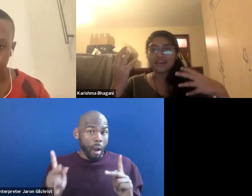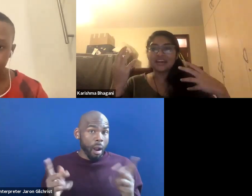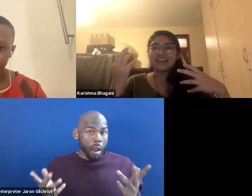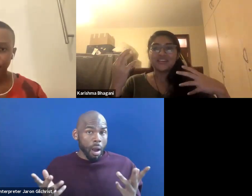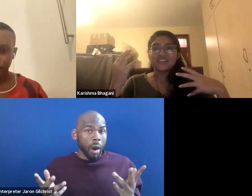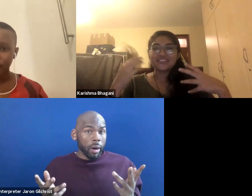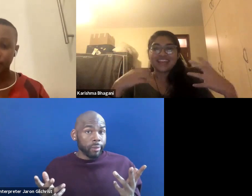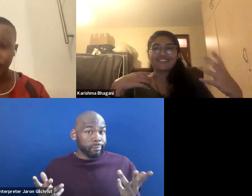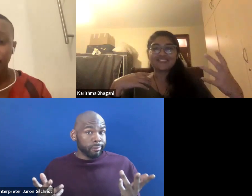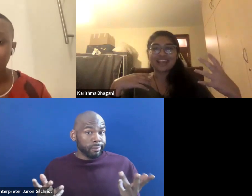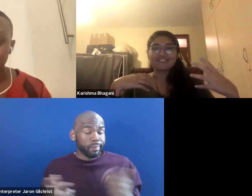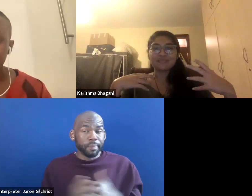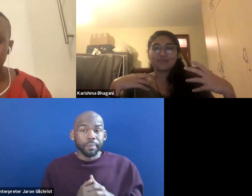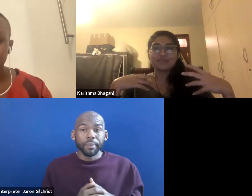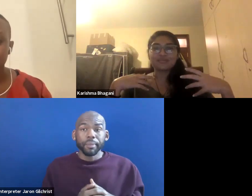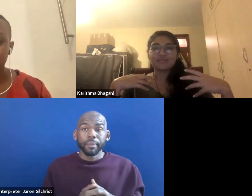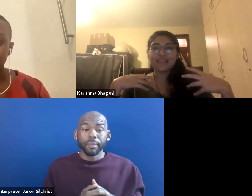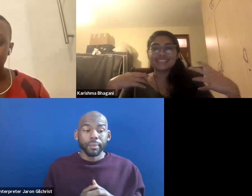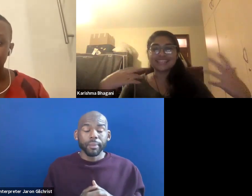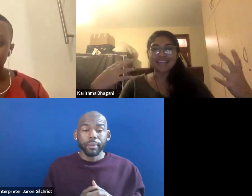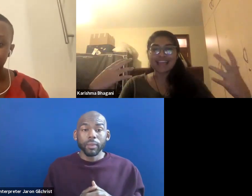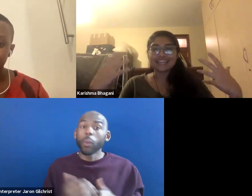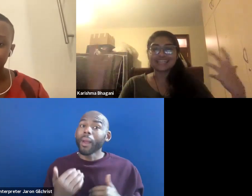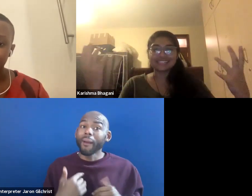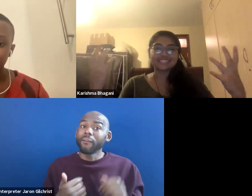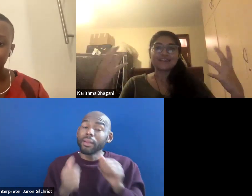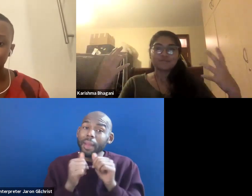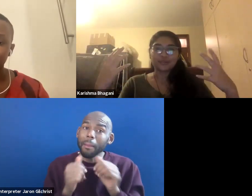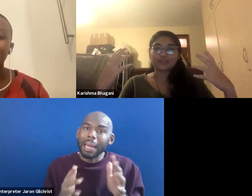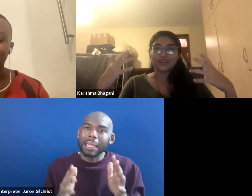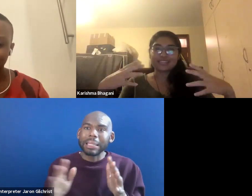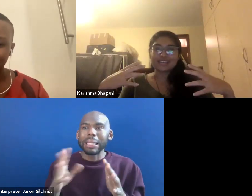We have the blessing and the curse on the continent